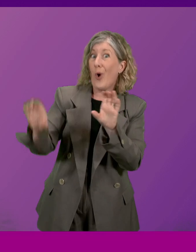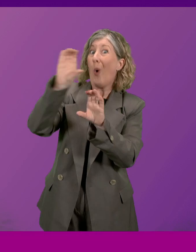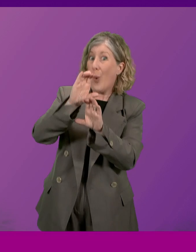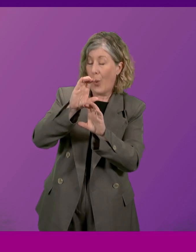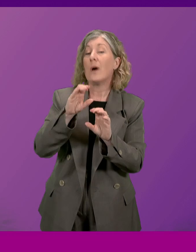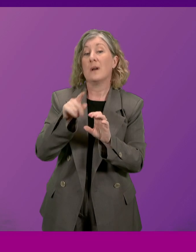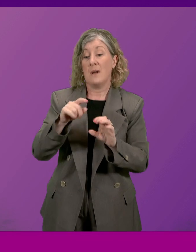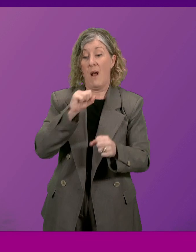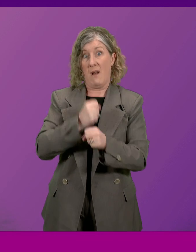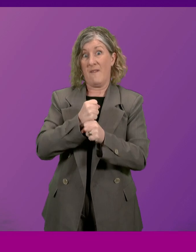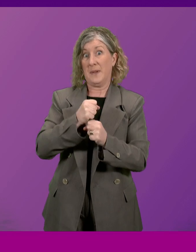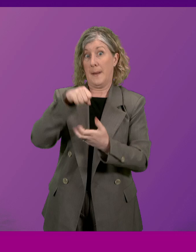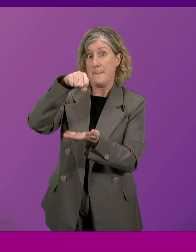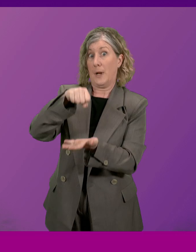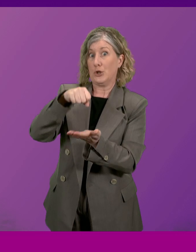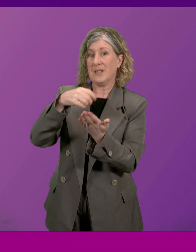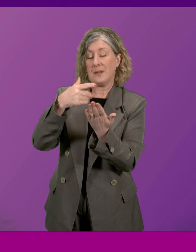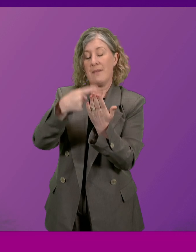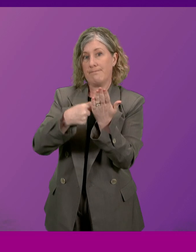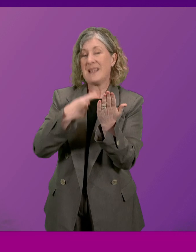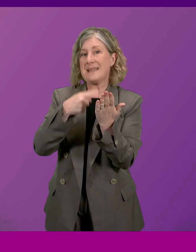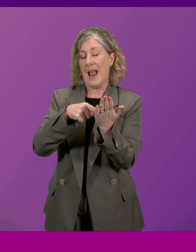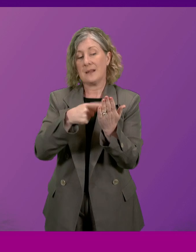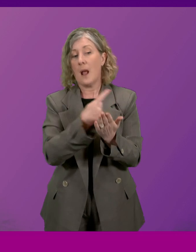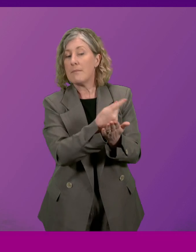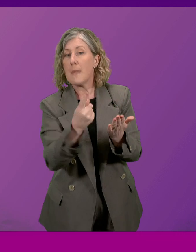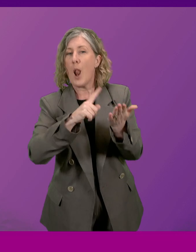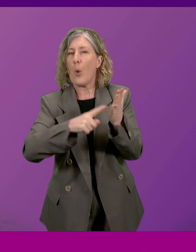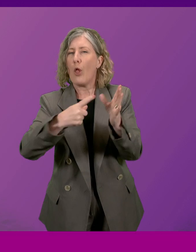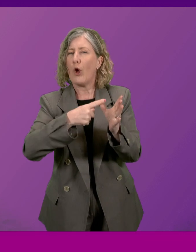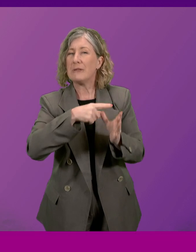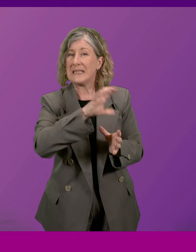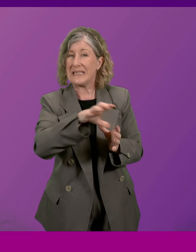a record settlement for local authorities: the £1 billion increase in local authority